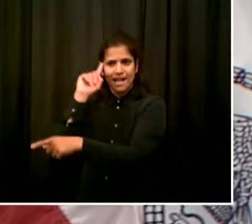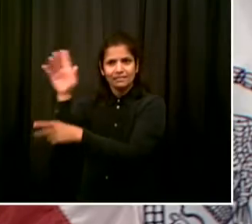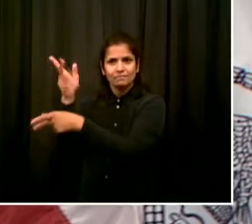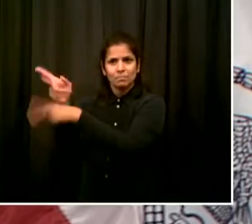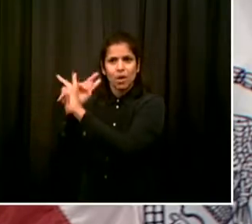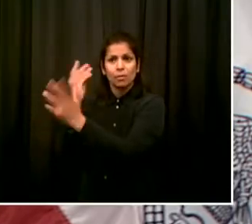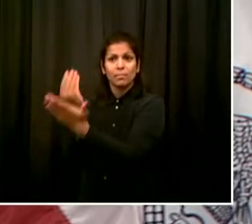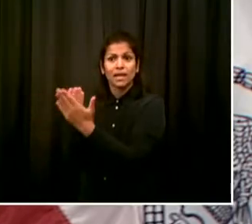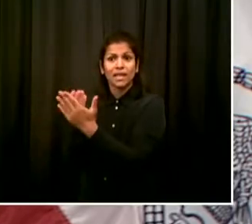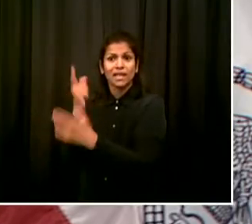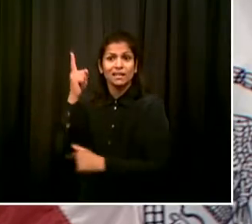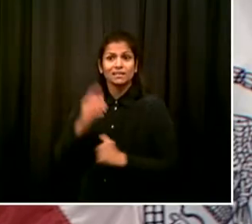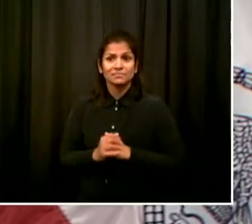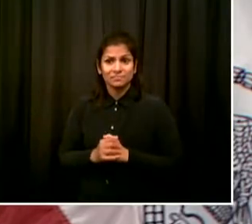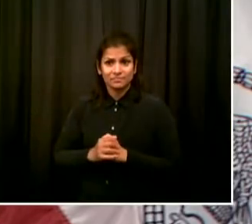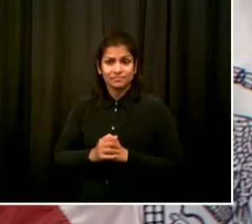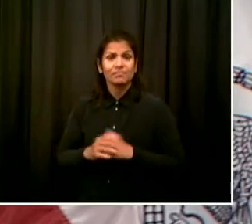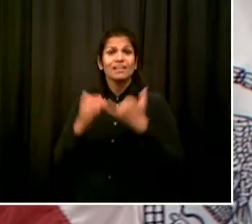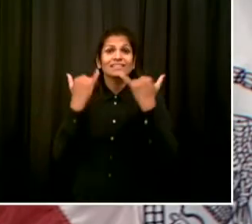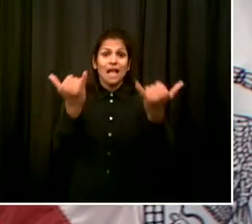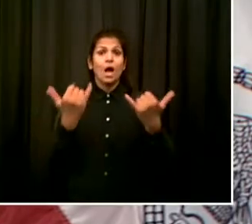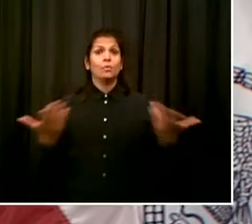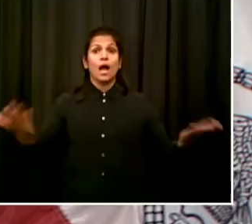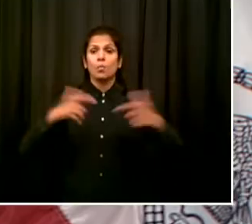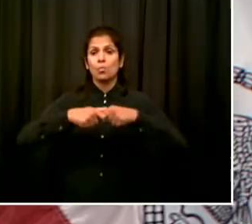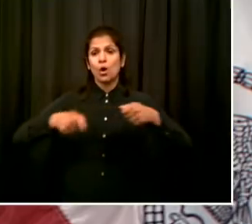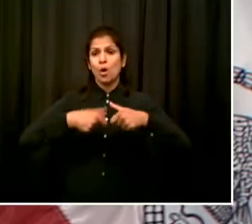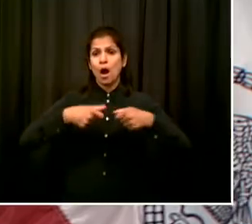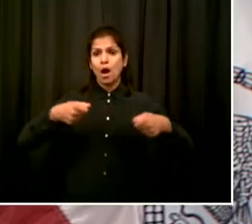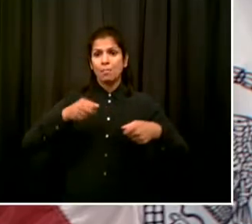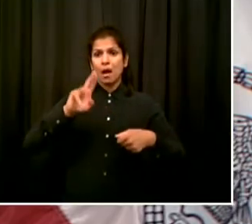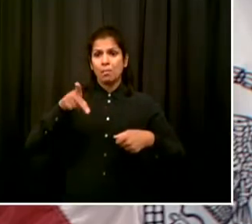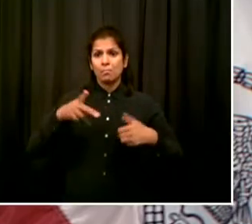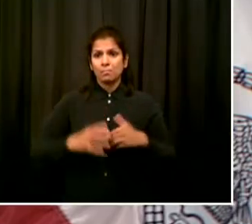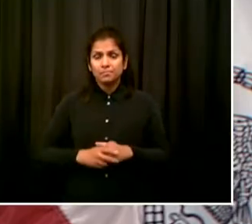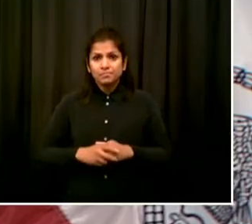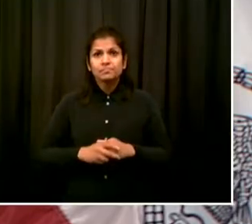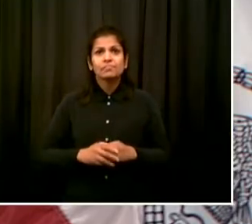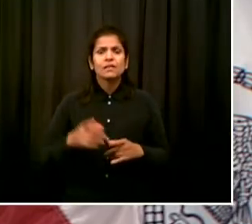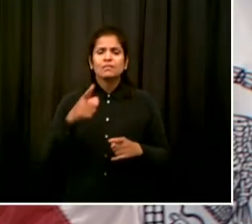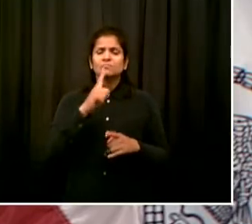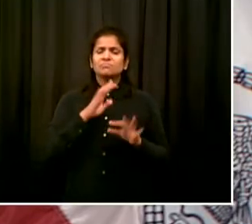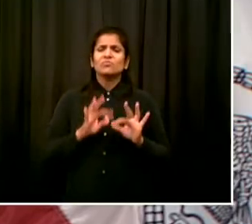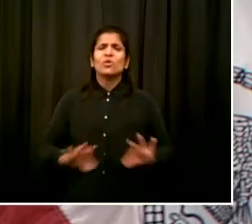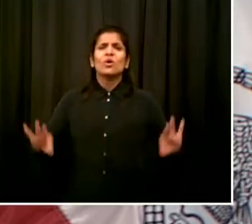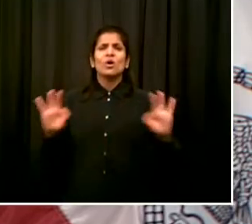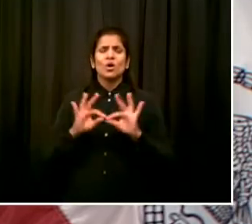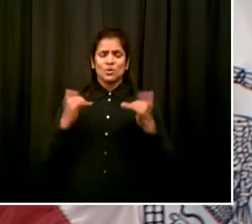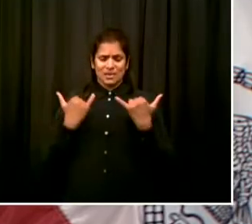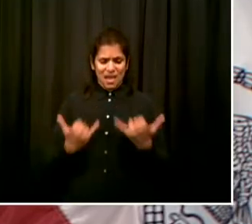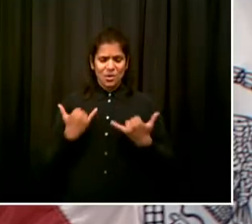THAT HAS DONE SO MUCH TO HELP ITS PEOPLE AND TO BE CAREFUL WITH ITS MONEY. THAT IS HOW WE MOVE FORWARD. WITH THAT ERVEYEON, OLOK, THIS IS A